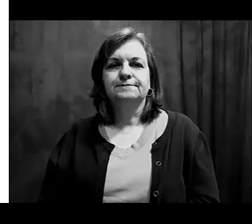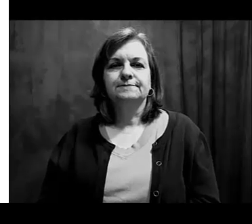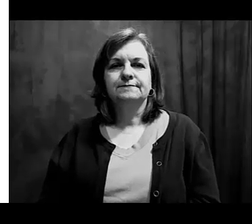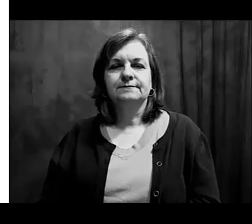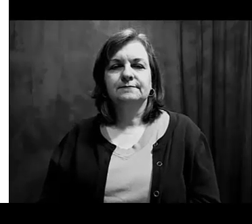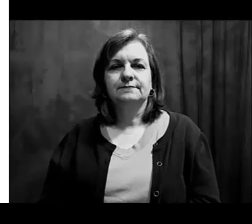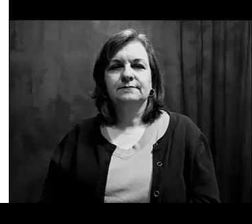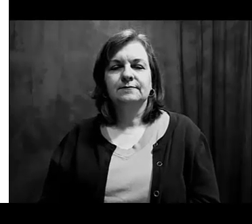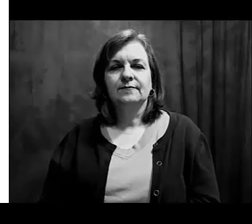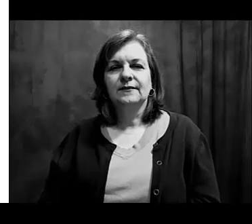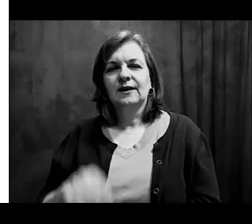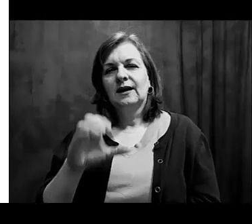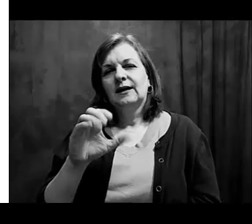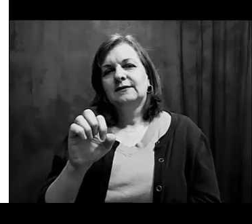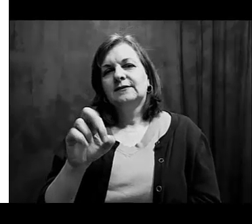with our cerebral cortex we actually have